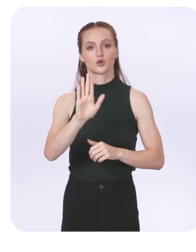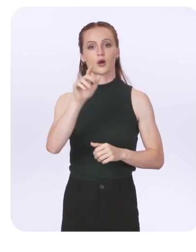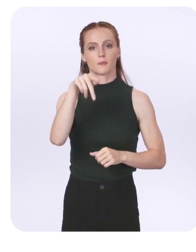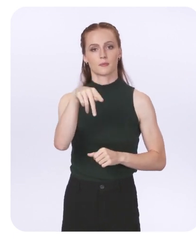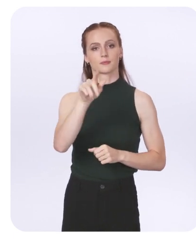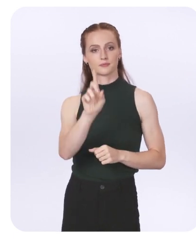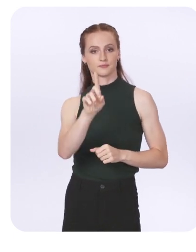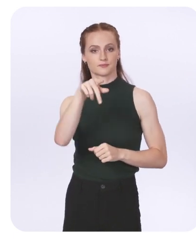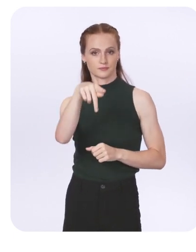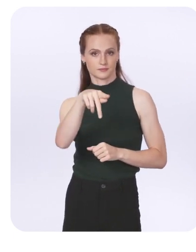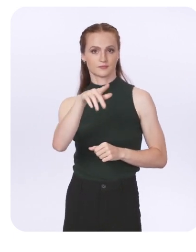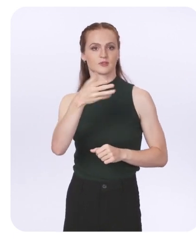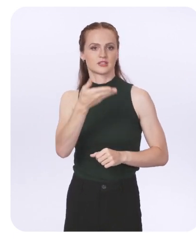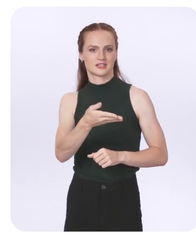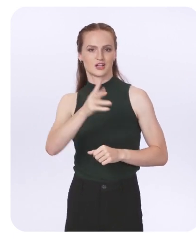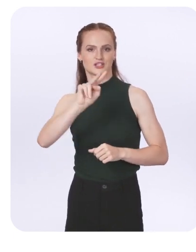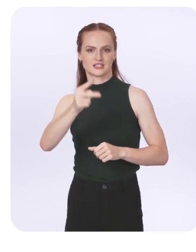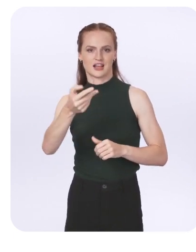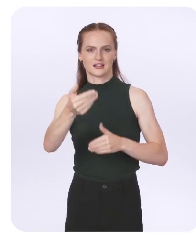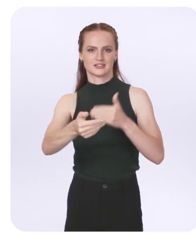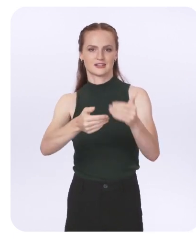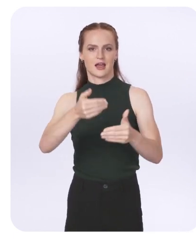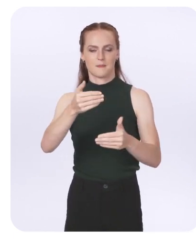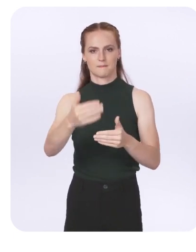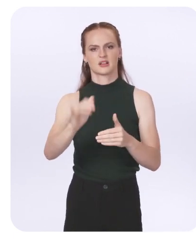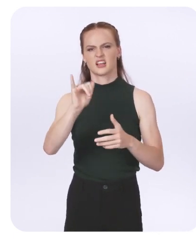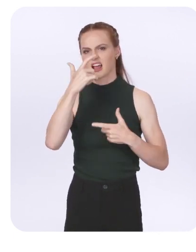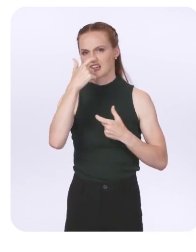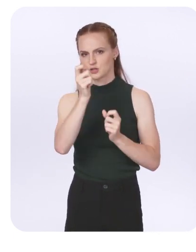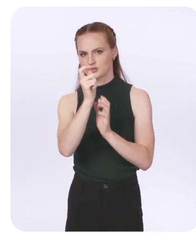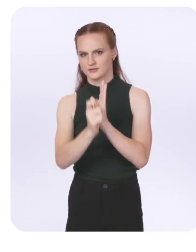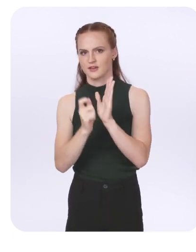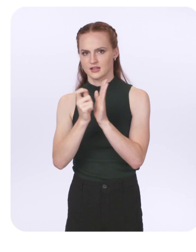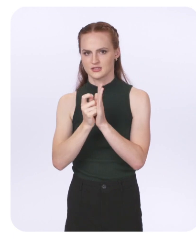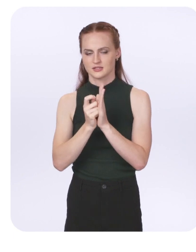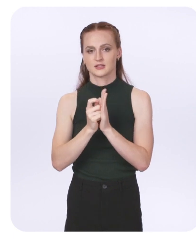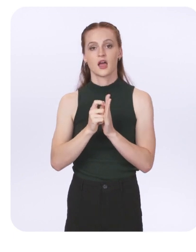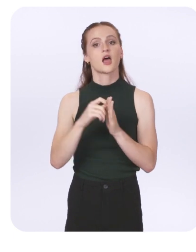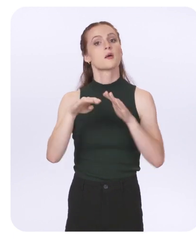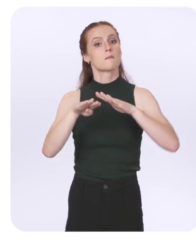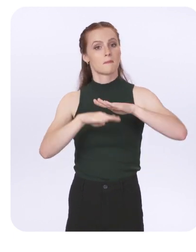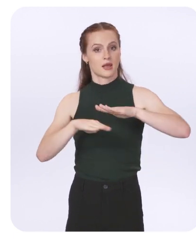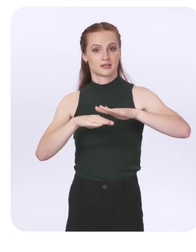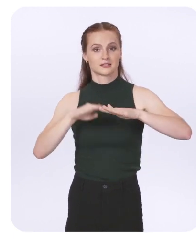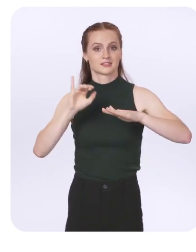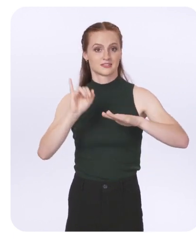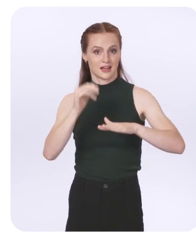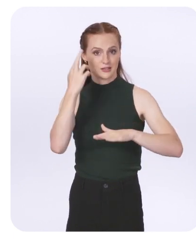This is a screenshot from an actual title’s funnel data in the developer dashboard, overlaying